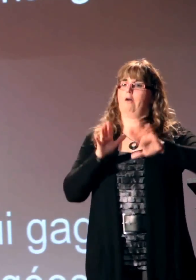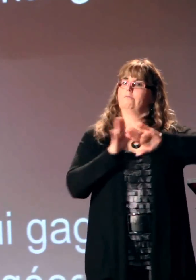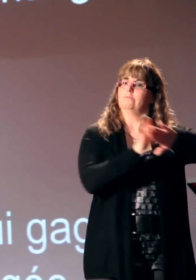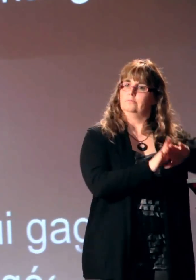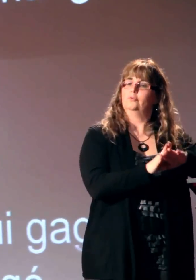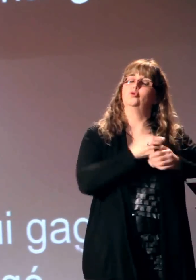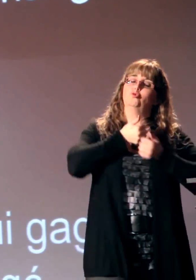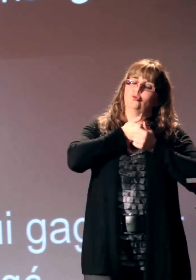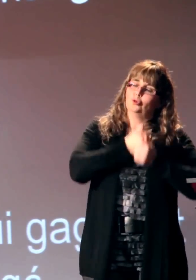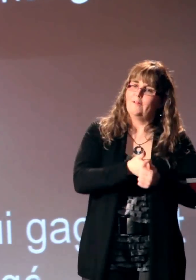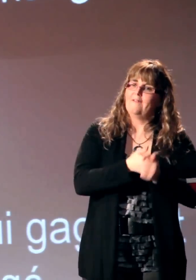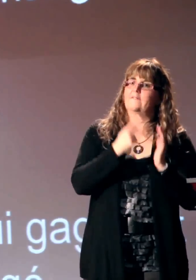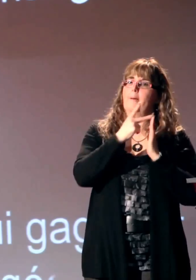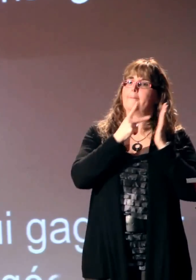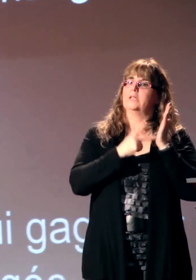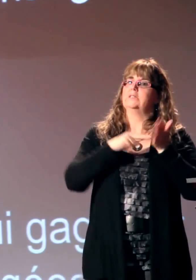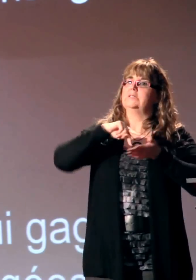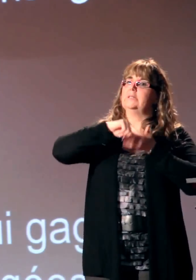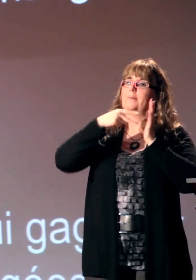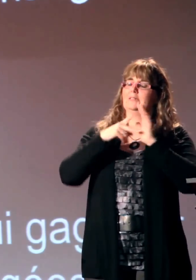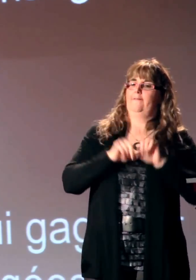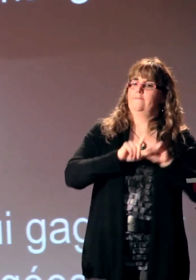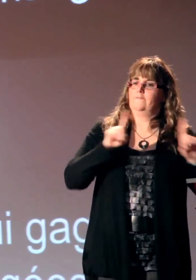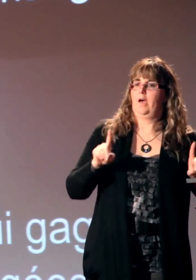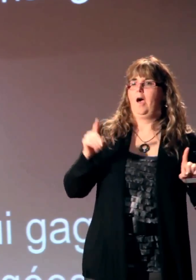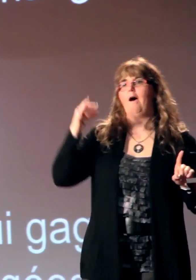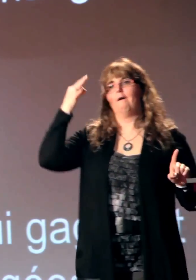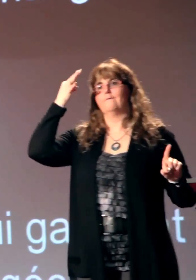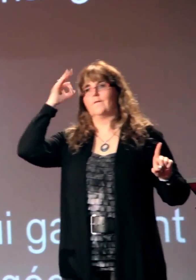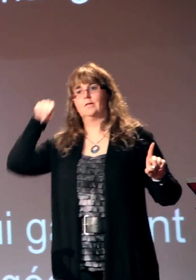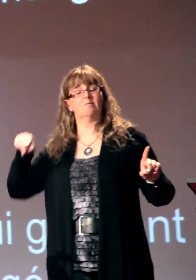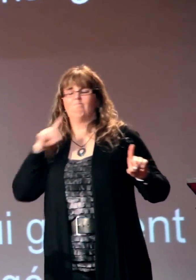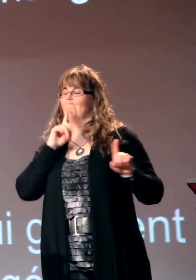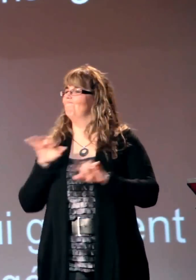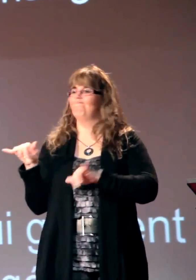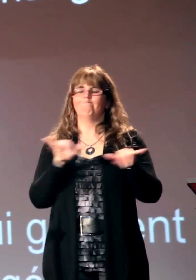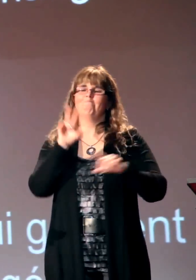...and its semantics are very different from those of the French language.